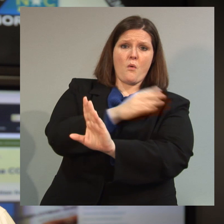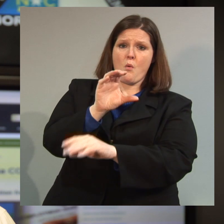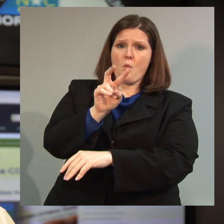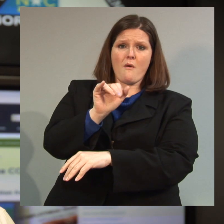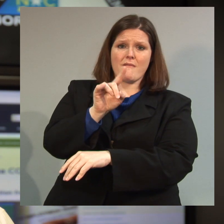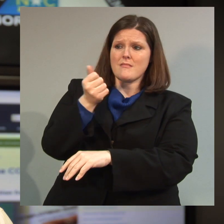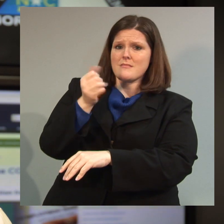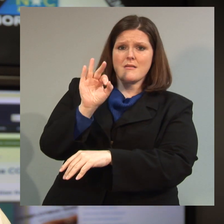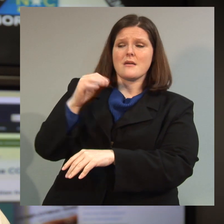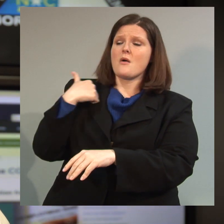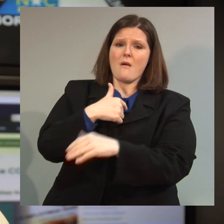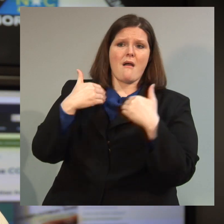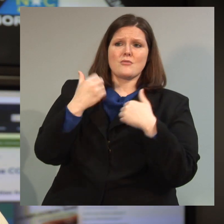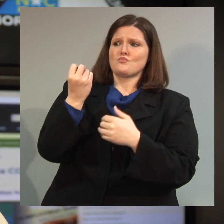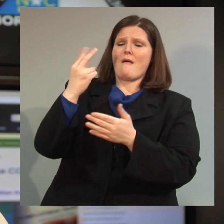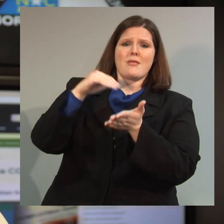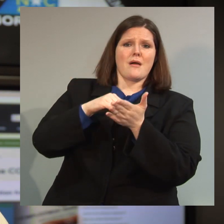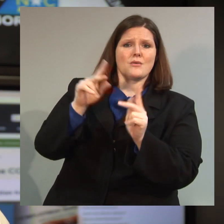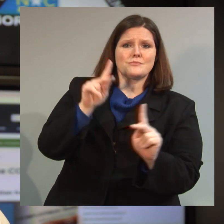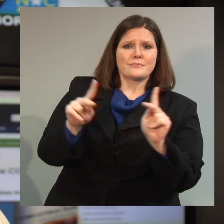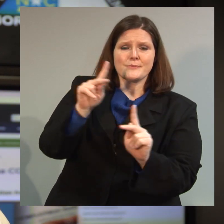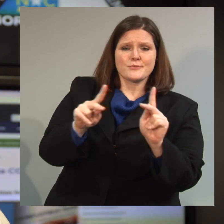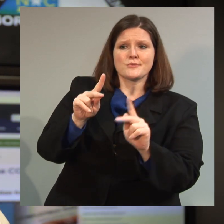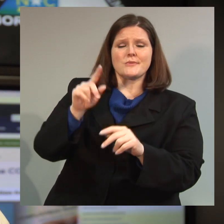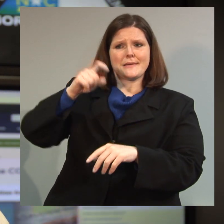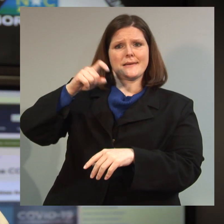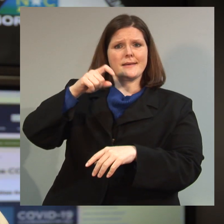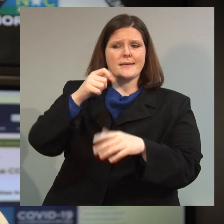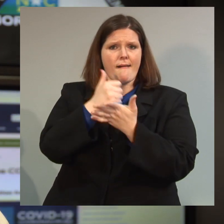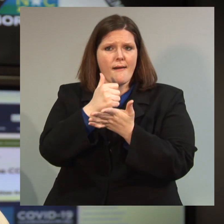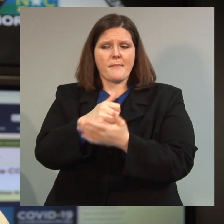With 12,000 individuals on the registry of unmet need and 1 million people without health